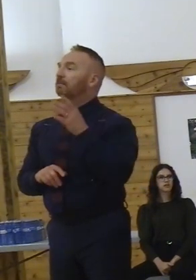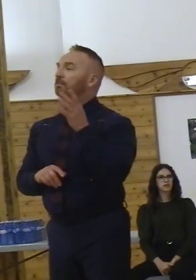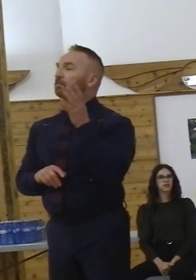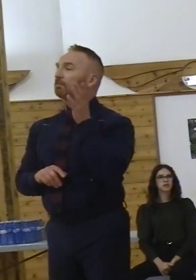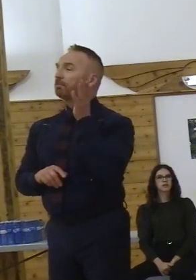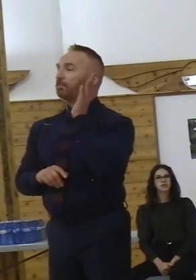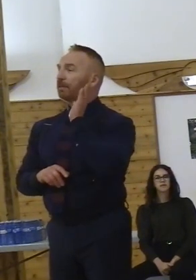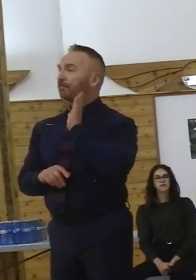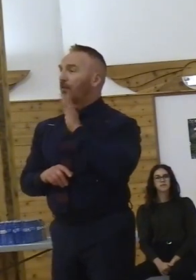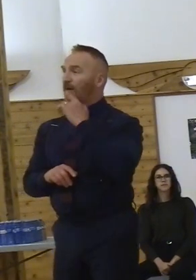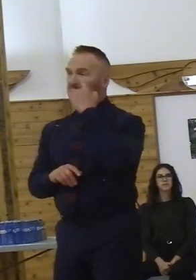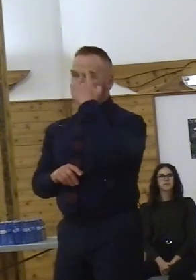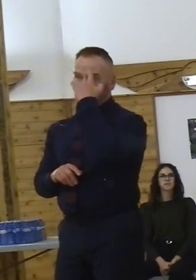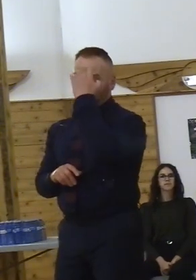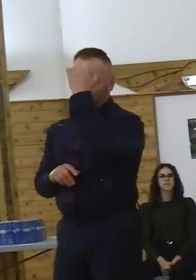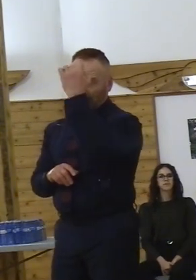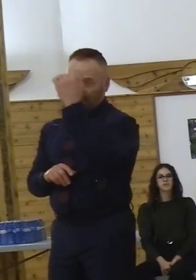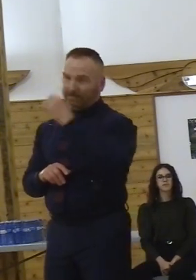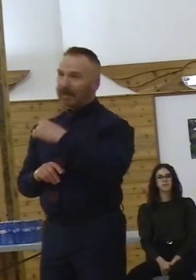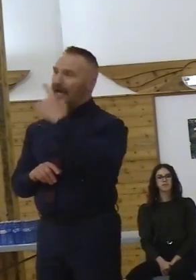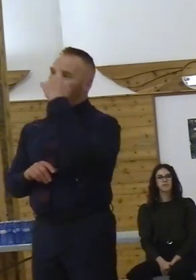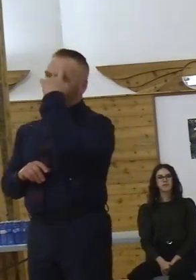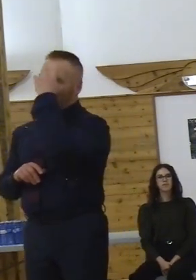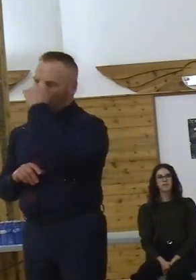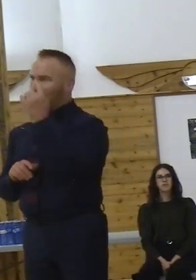I had, because I required a dream over and over and over again.